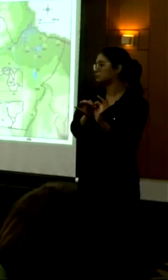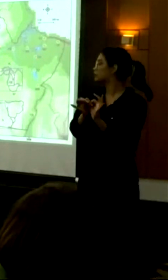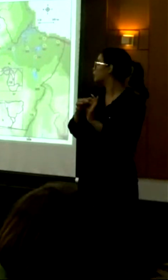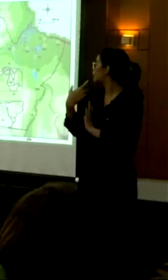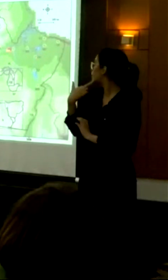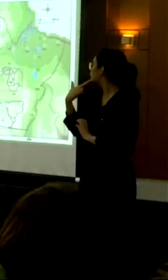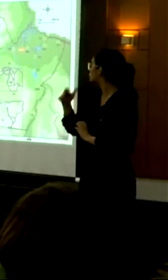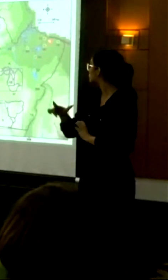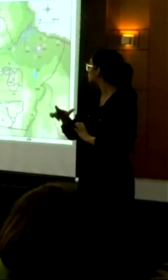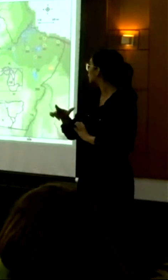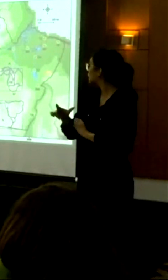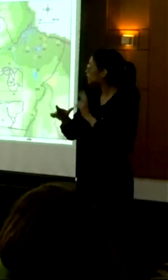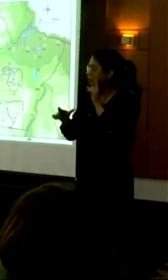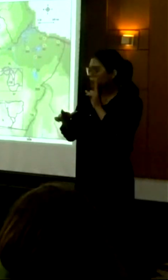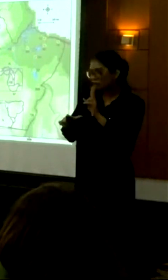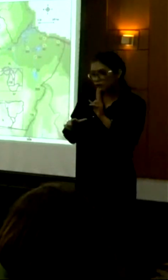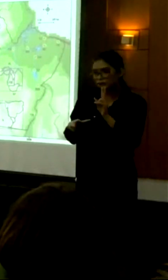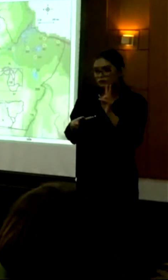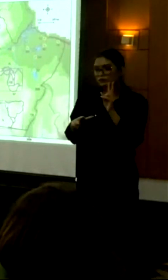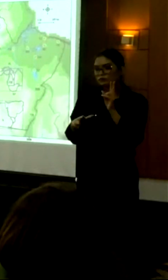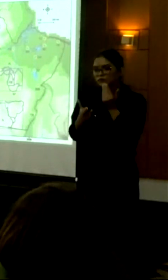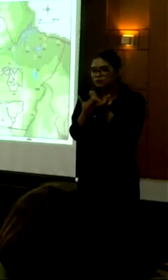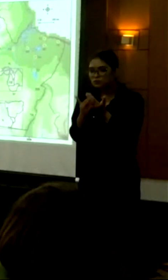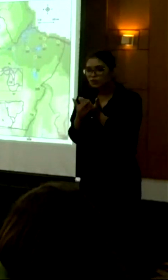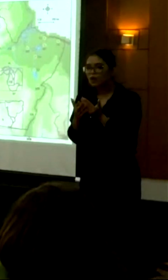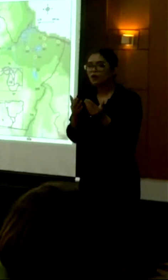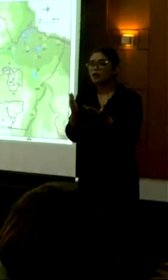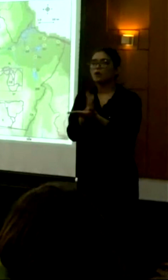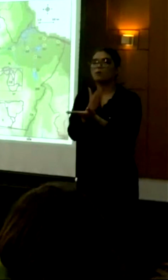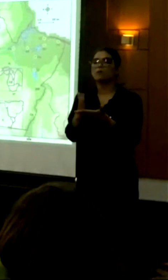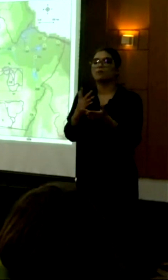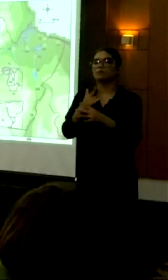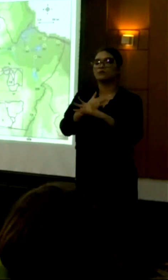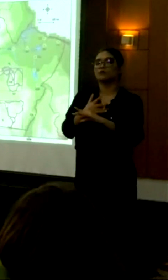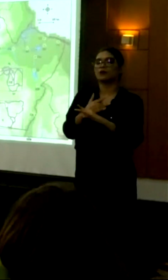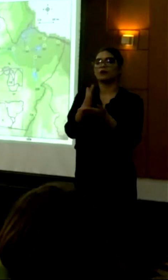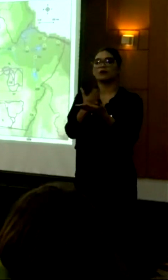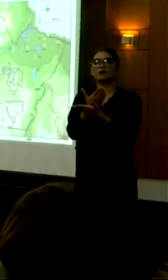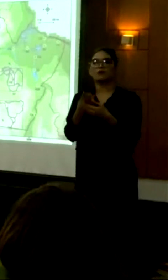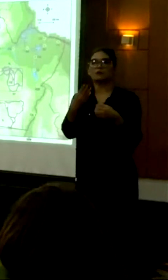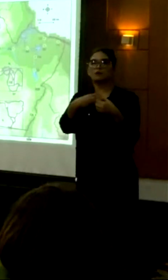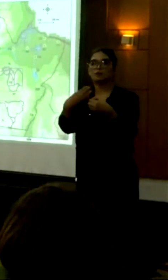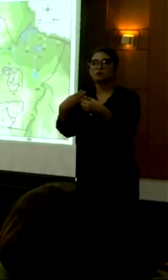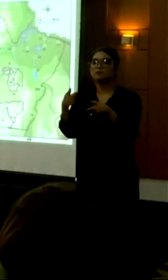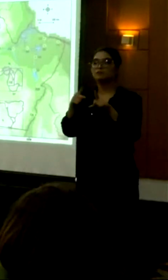cities, some municipalities , but we were also concerned with analyzing indigenous territories